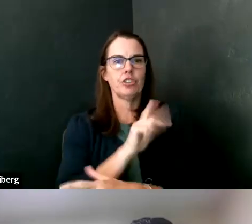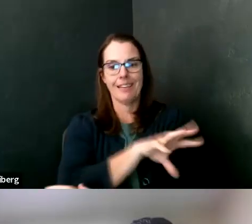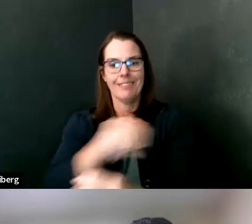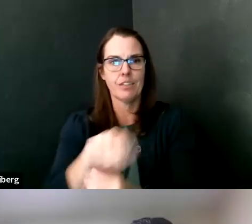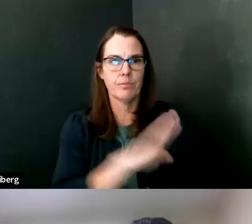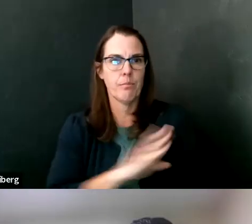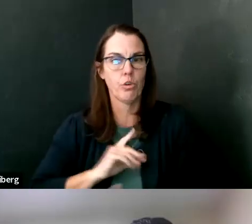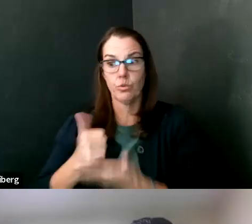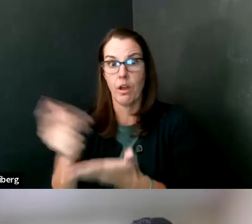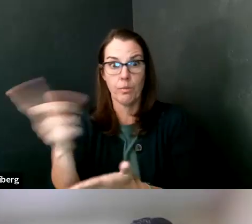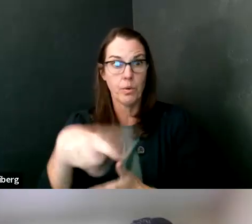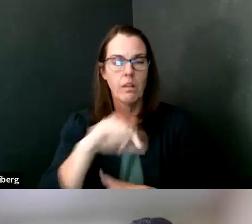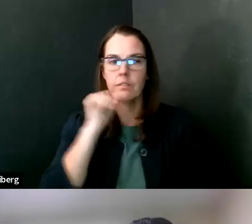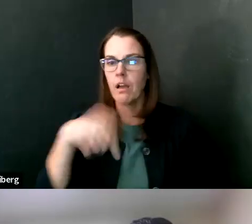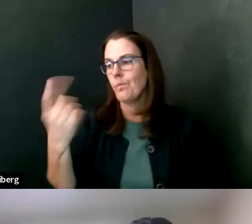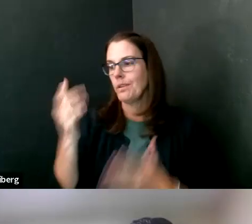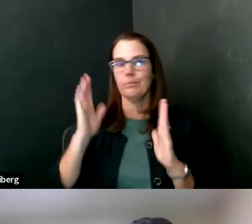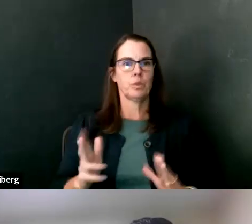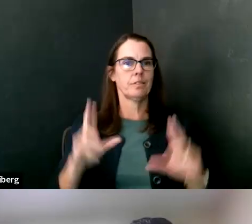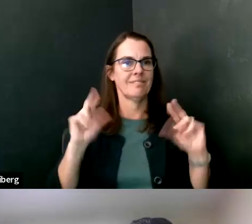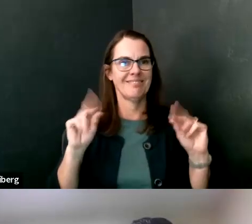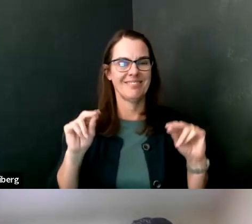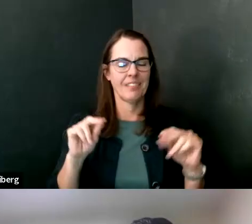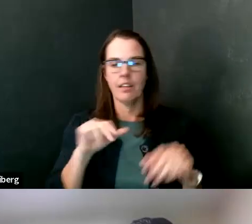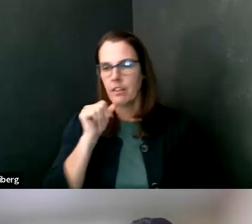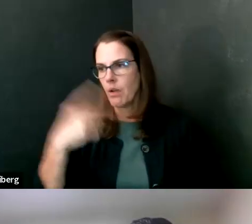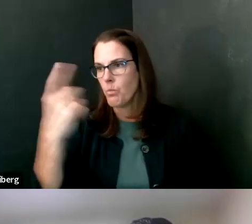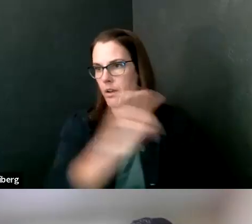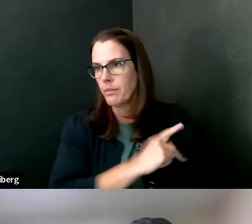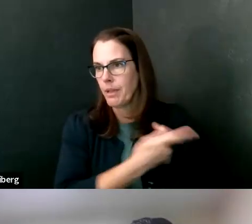not one person, not we we don't encourage you to put one patient on the board because they're